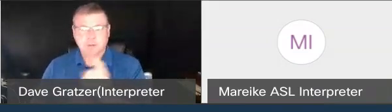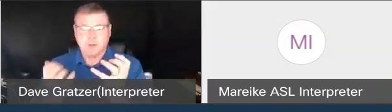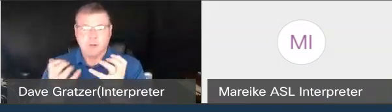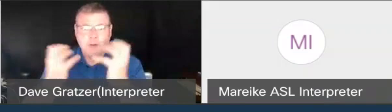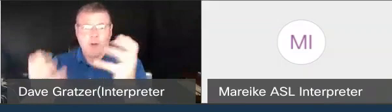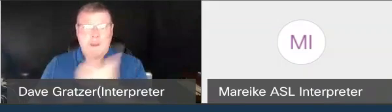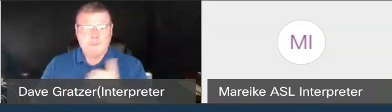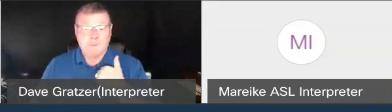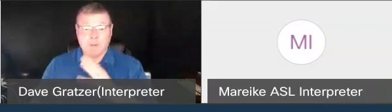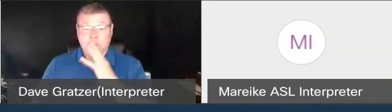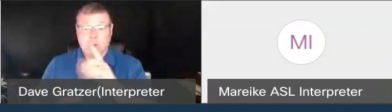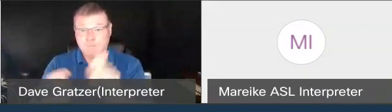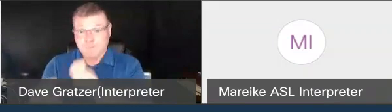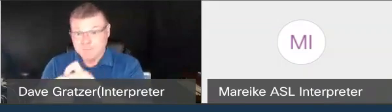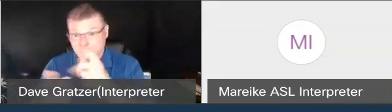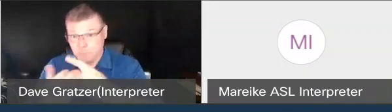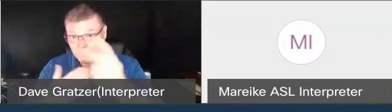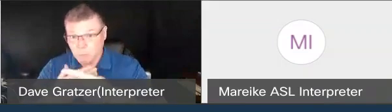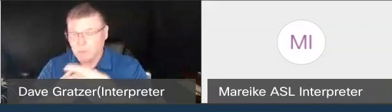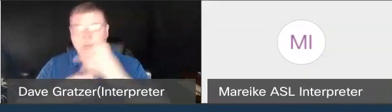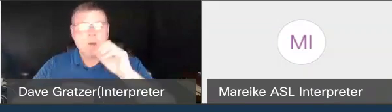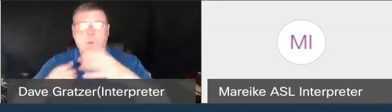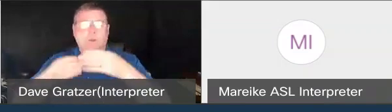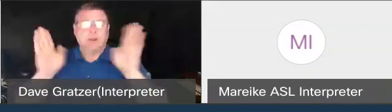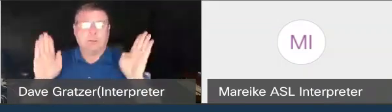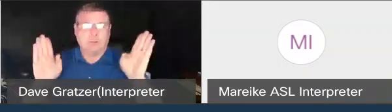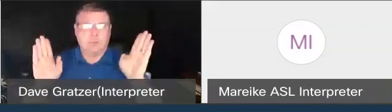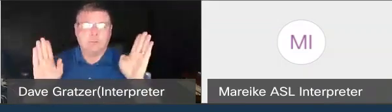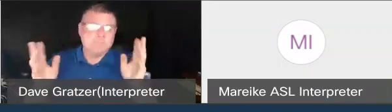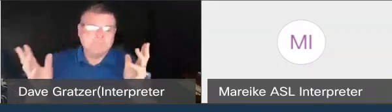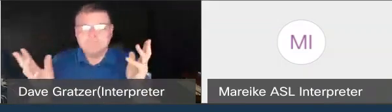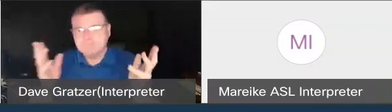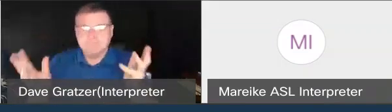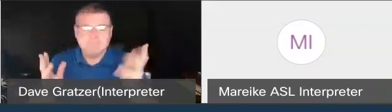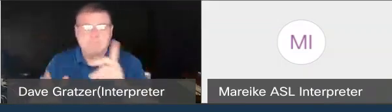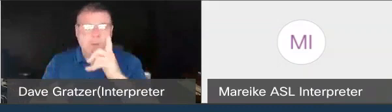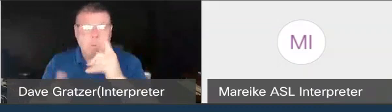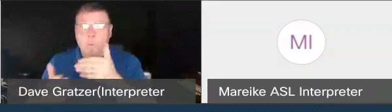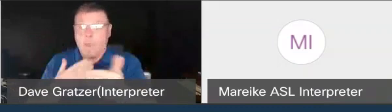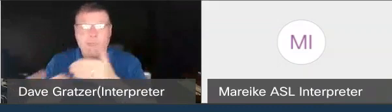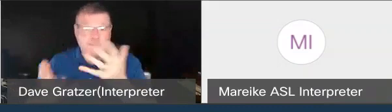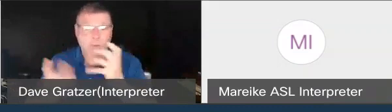was speaking to a specific program or it's just general. So again, just--for whoever would like to respond.